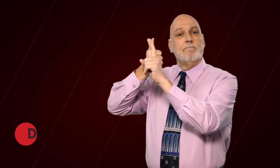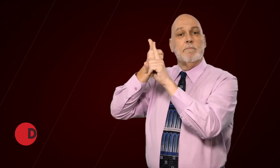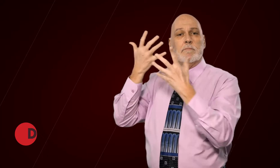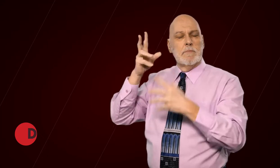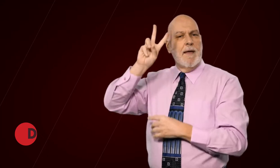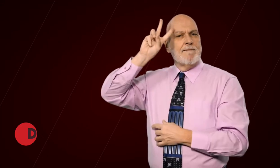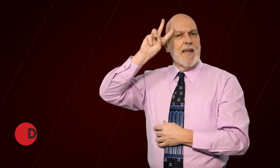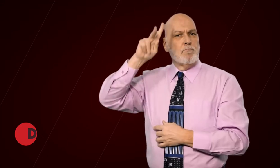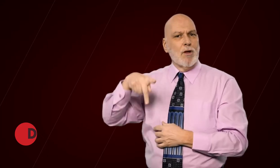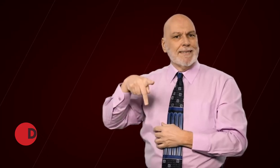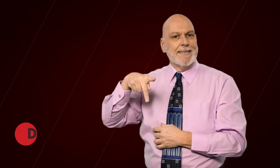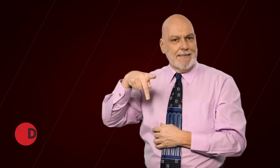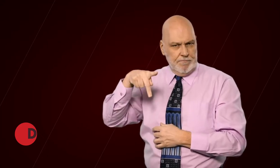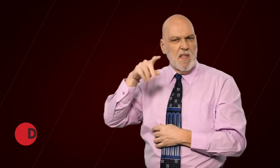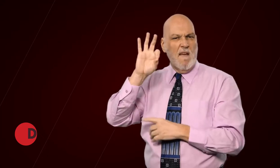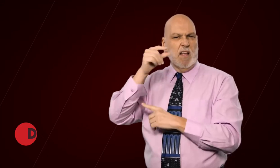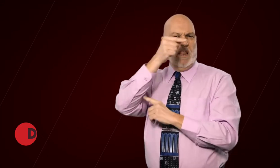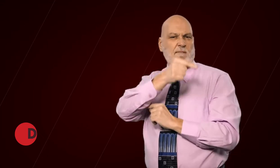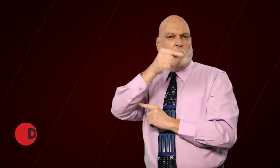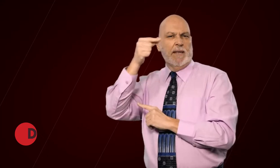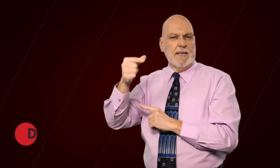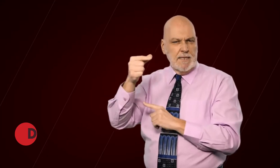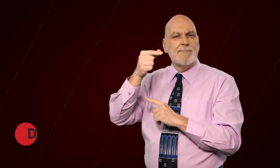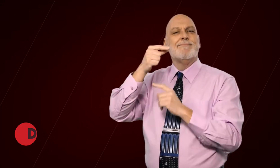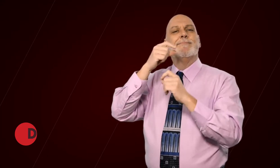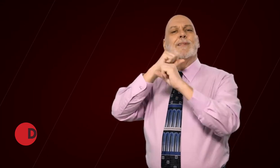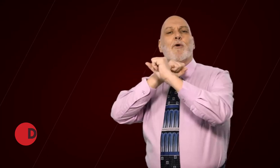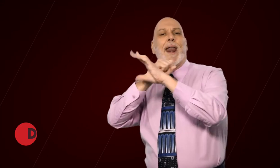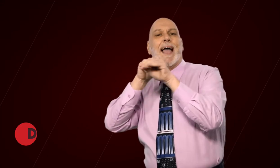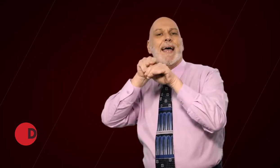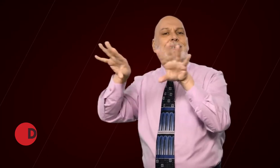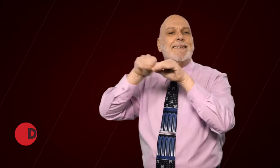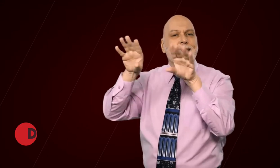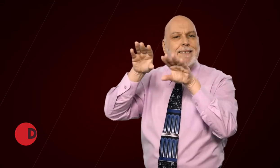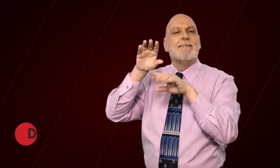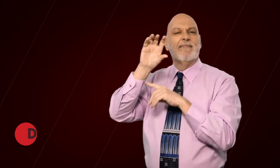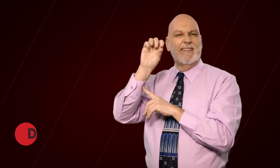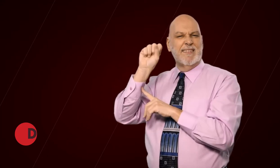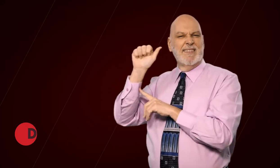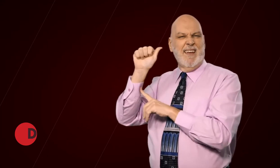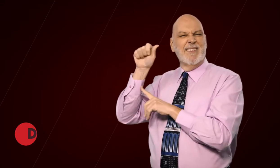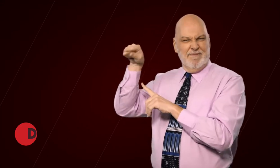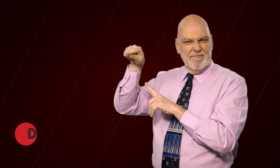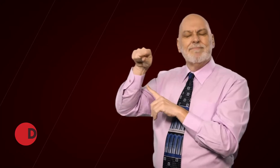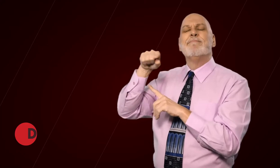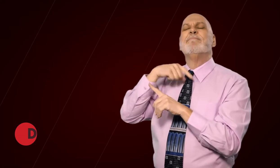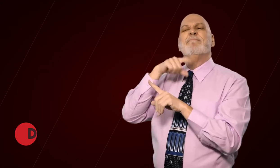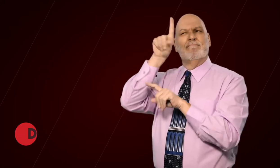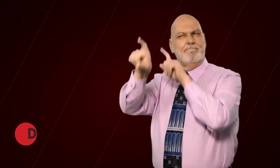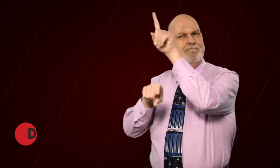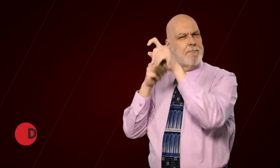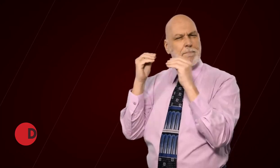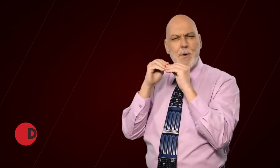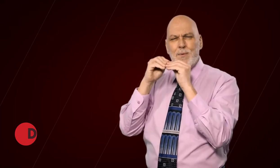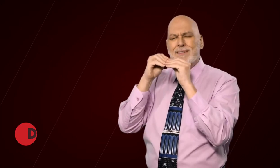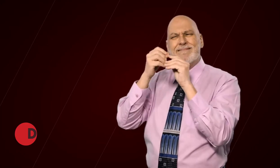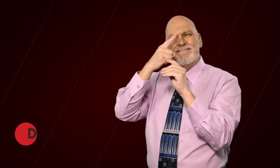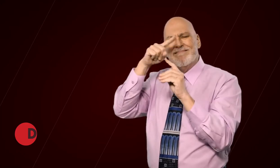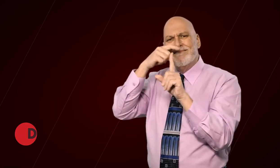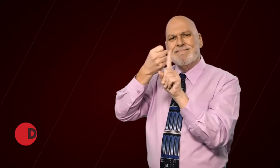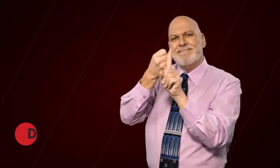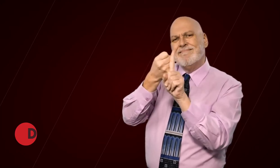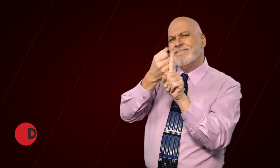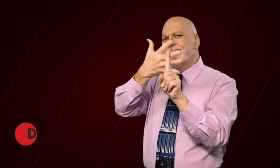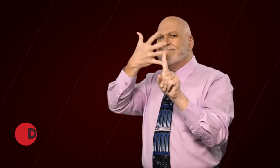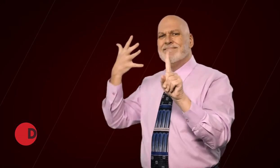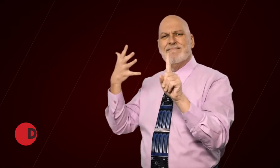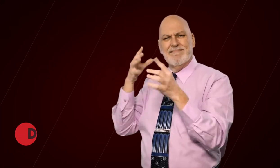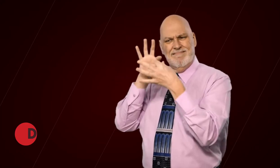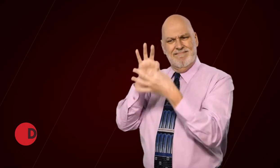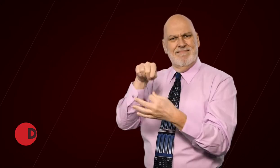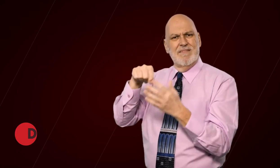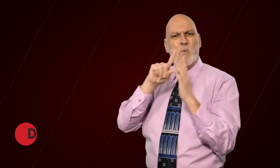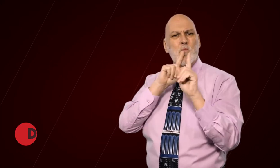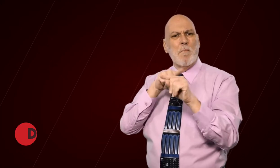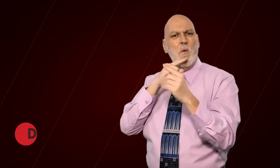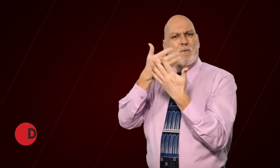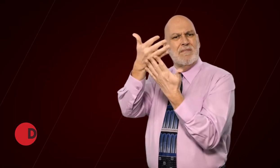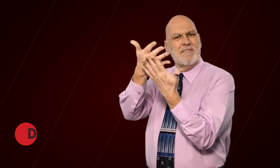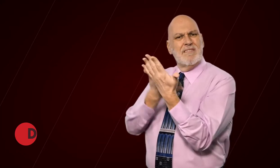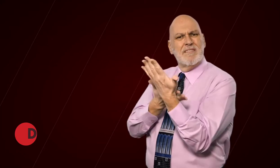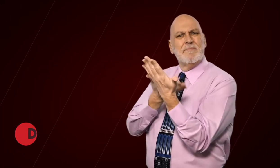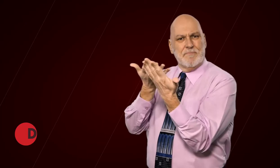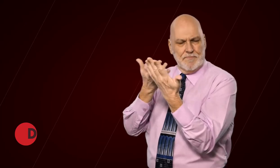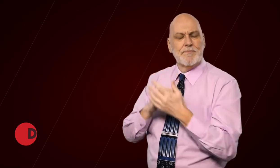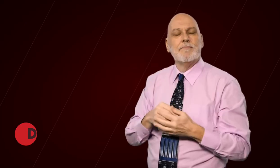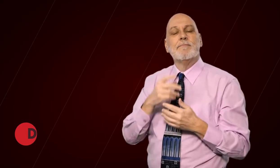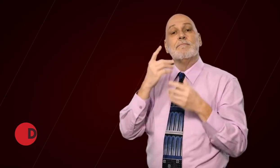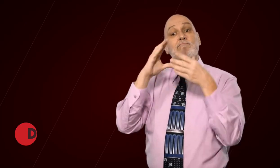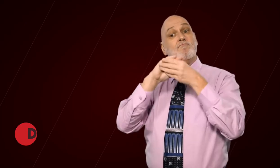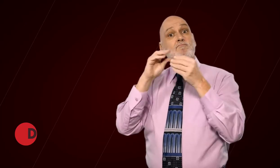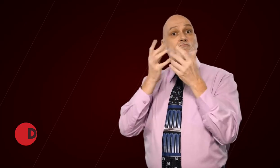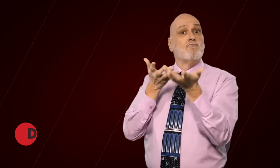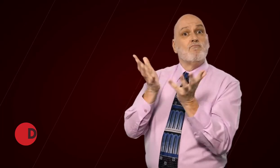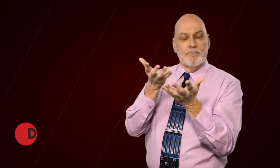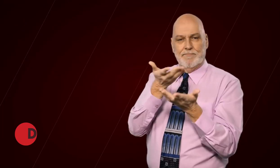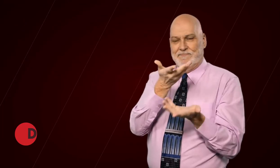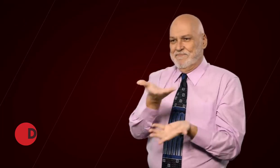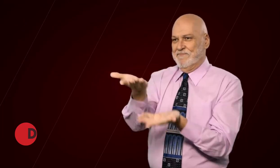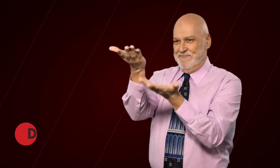vice president of Government Relations at CSA about the report.